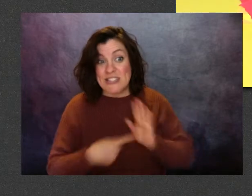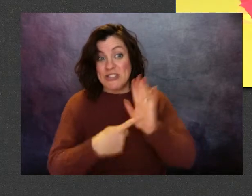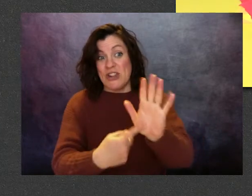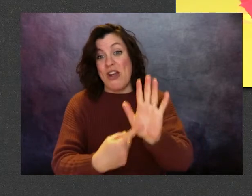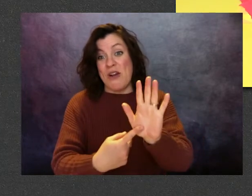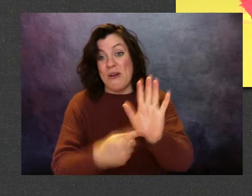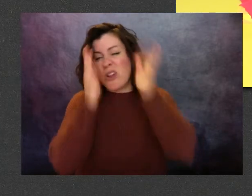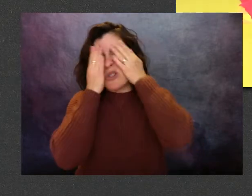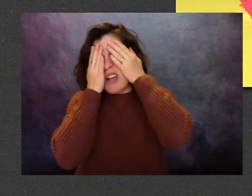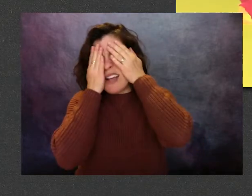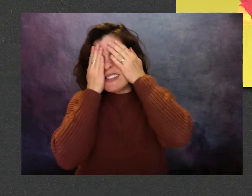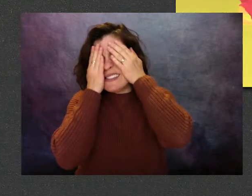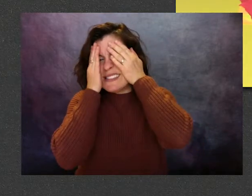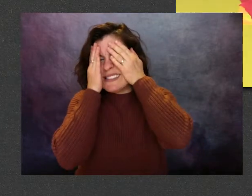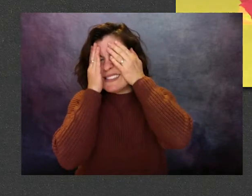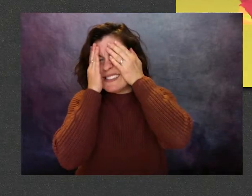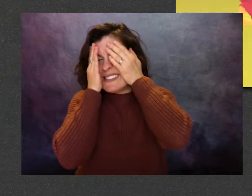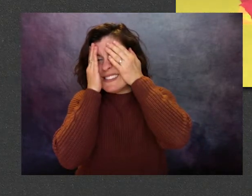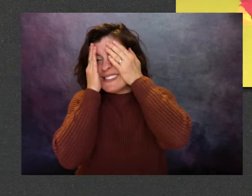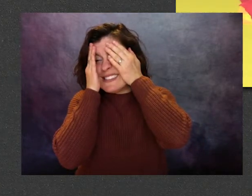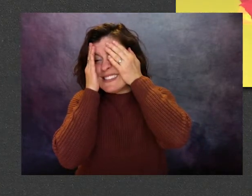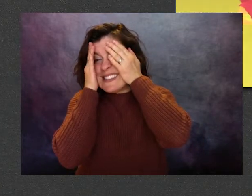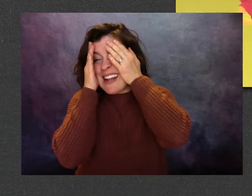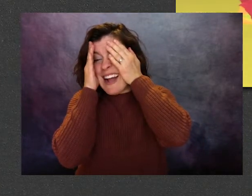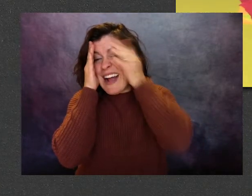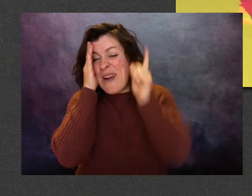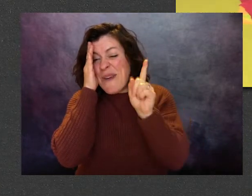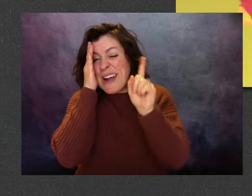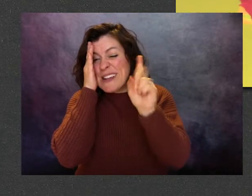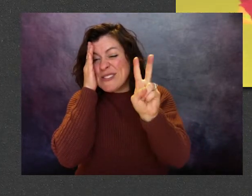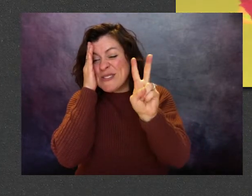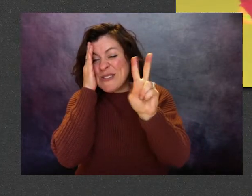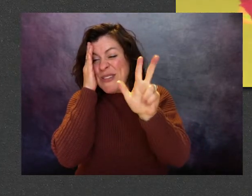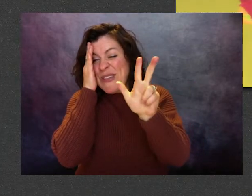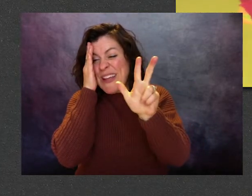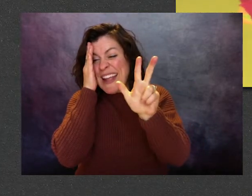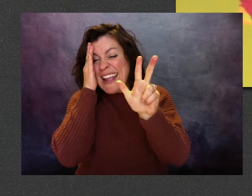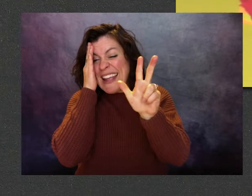Close your eyes. I'm going to count to three and then open your eyes. Are you ready?